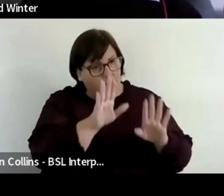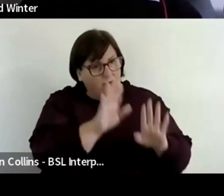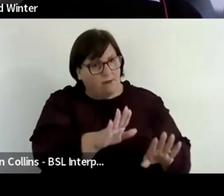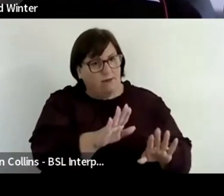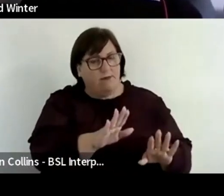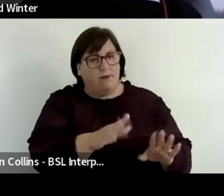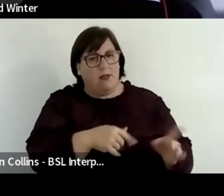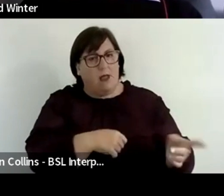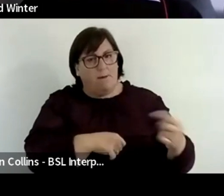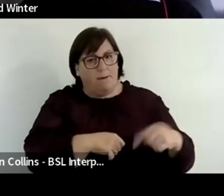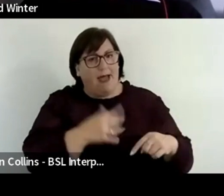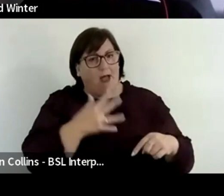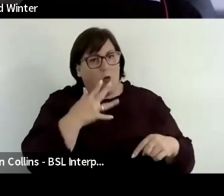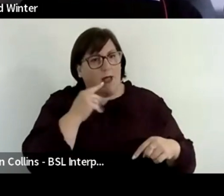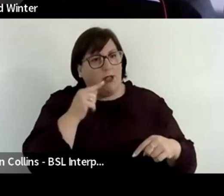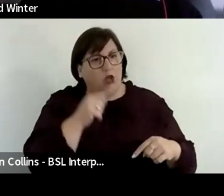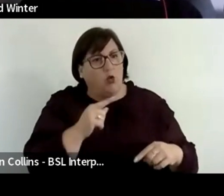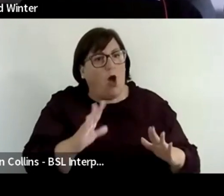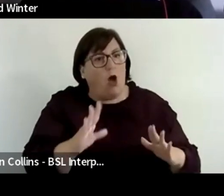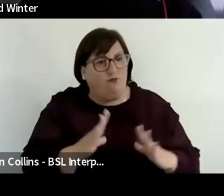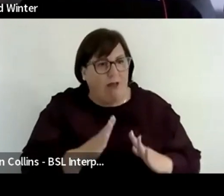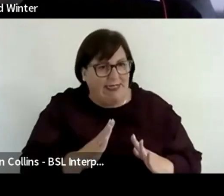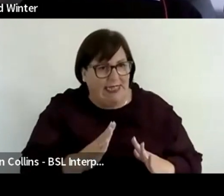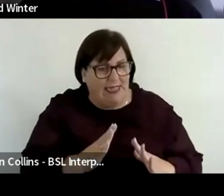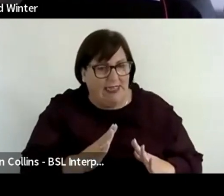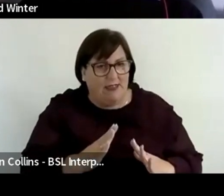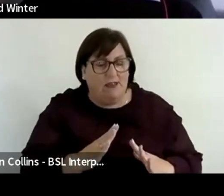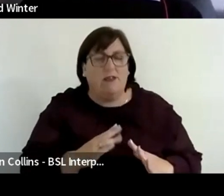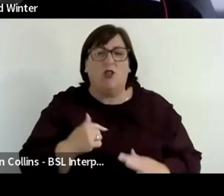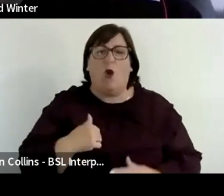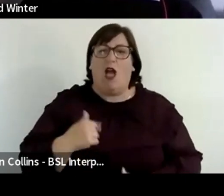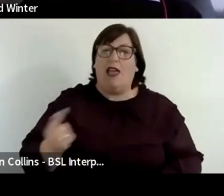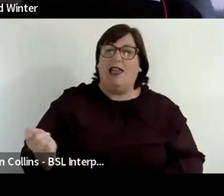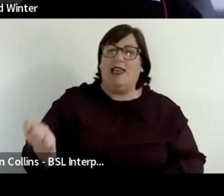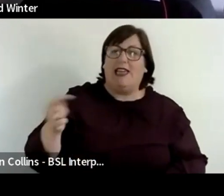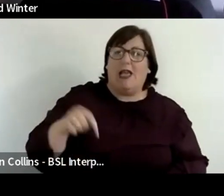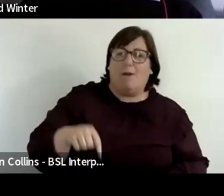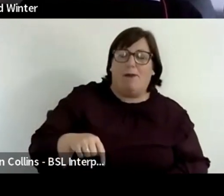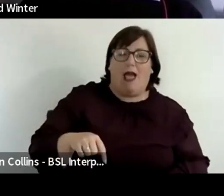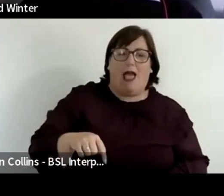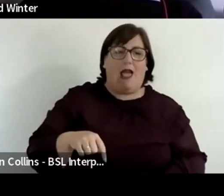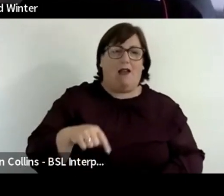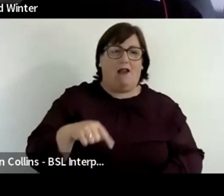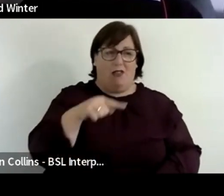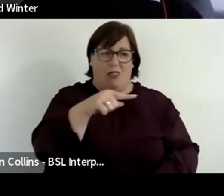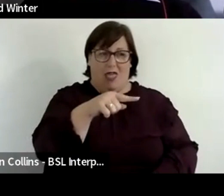well-being at heart. When I came back it was reasonable adjustments, log on earlier,